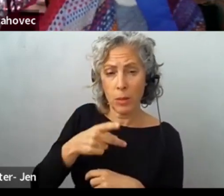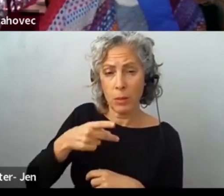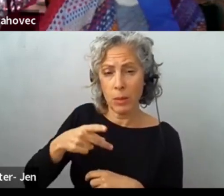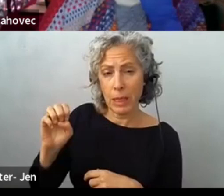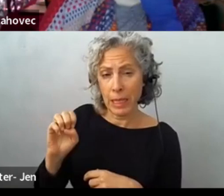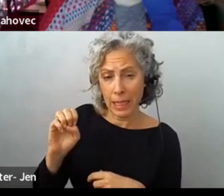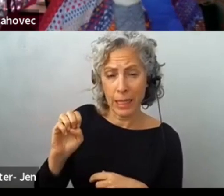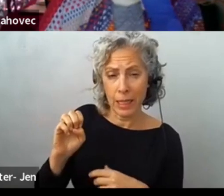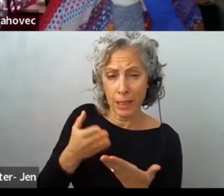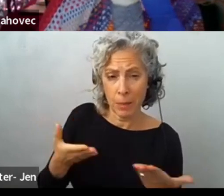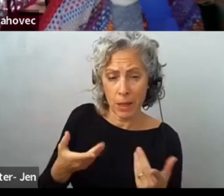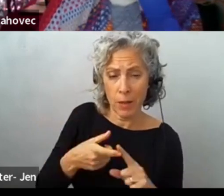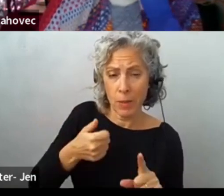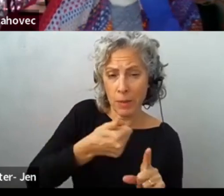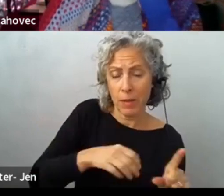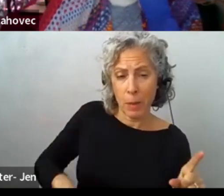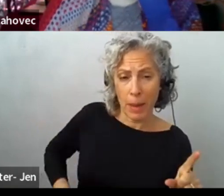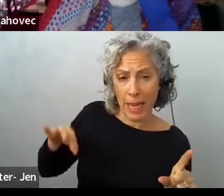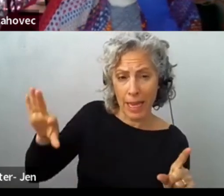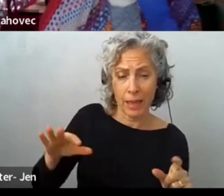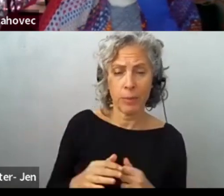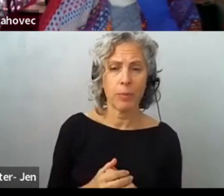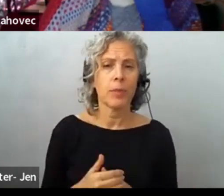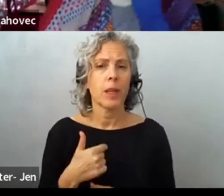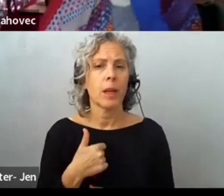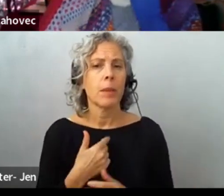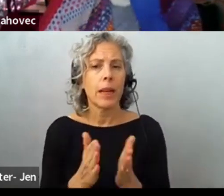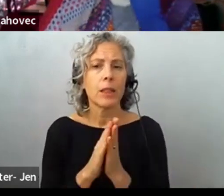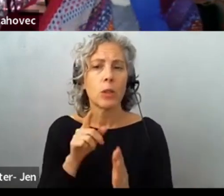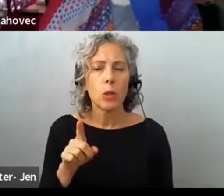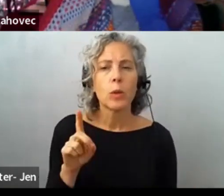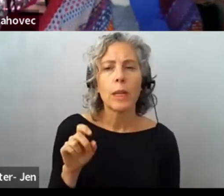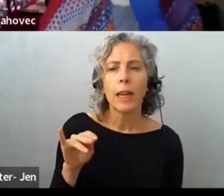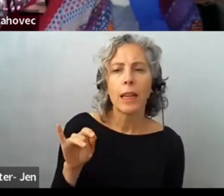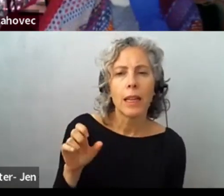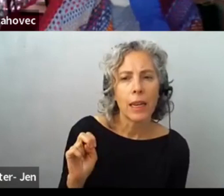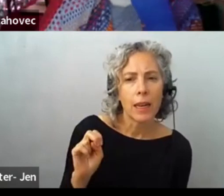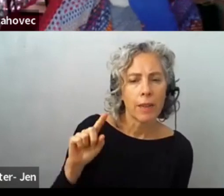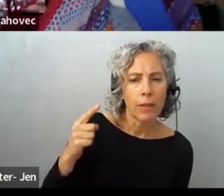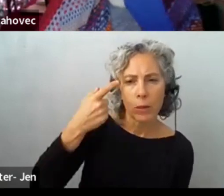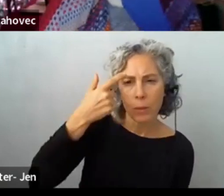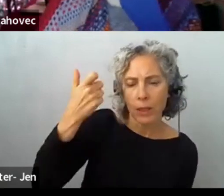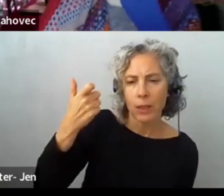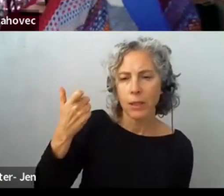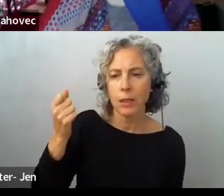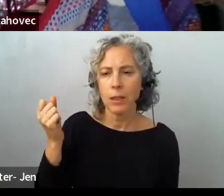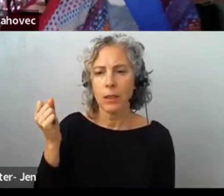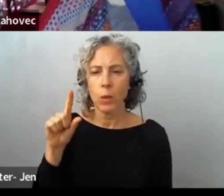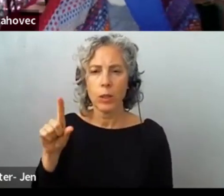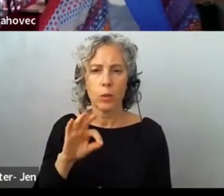supplies out of pocket? So I'm going to put this to you Damelin first, cuz this is a question directly around direct support